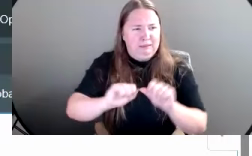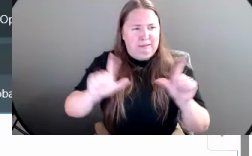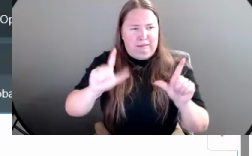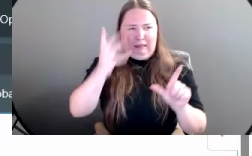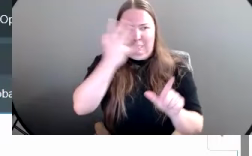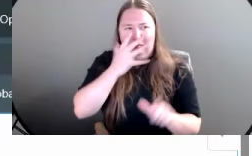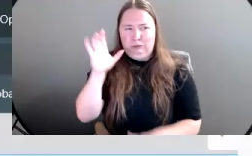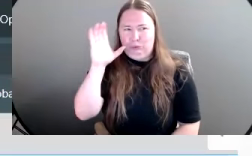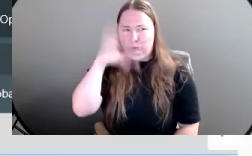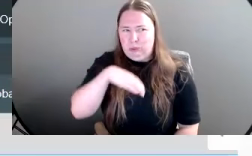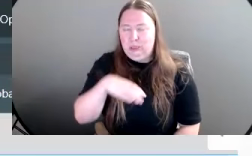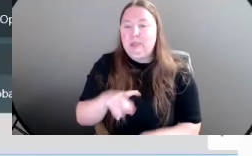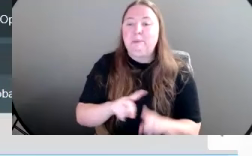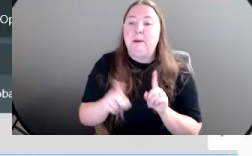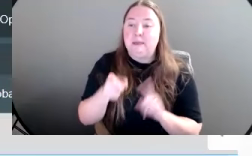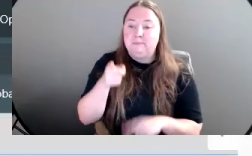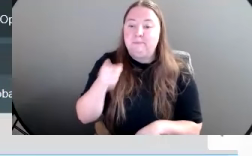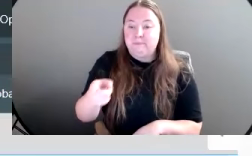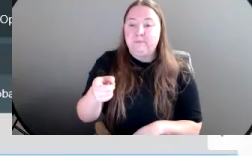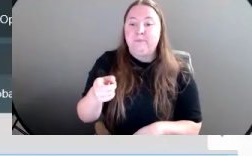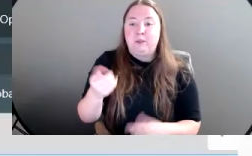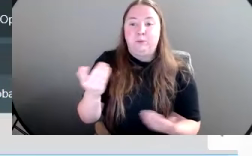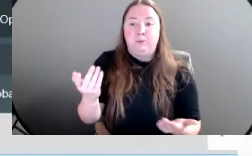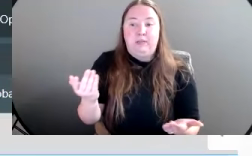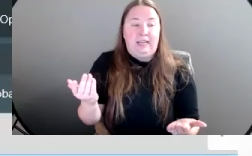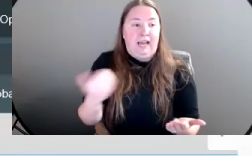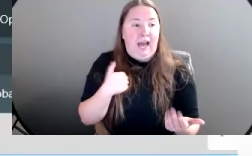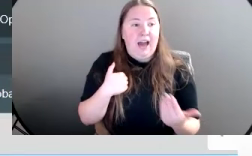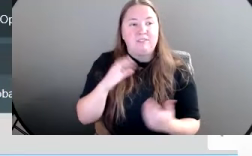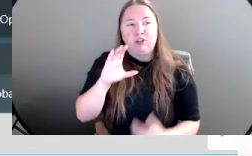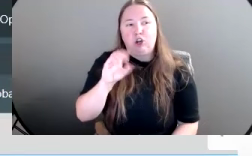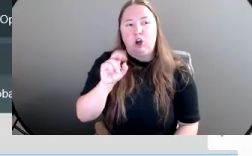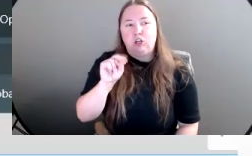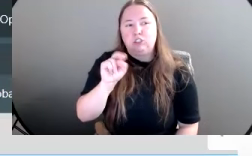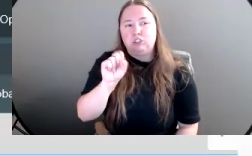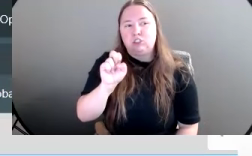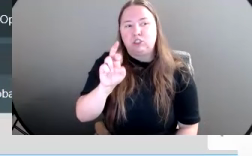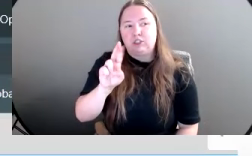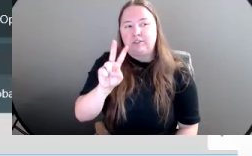But, the one we have in here is conservation biology, which I do think